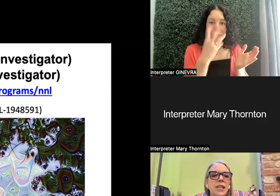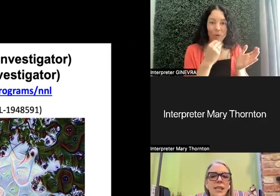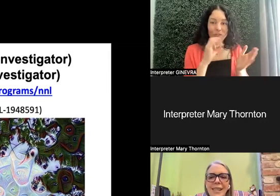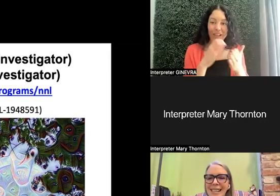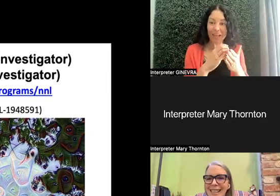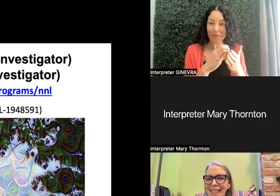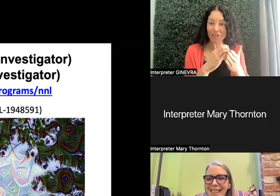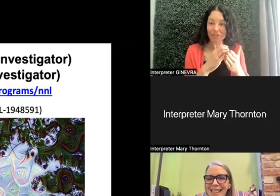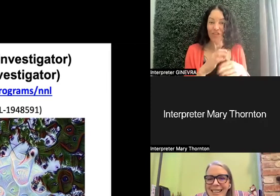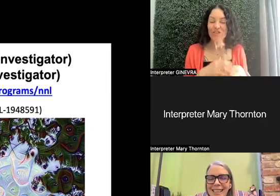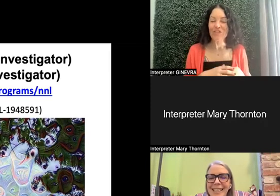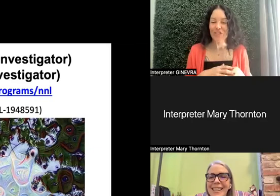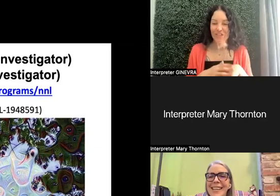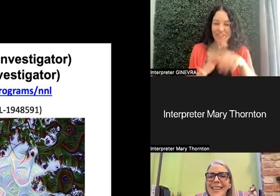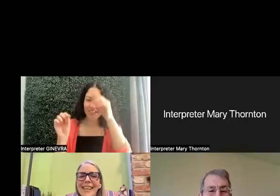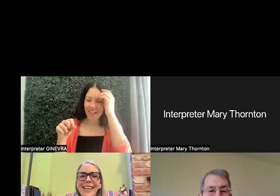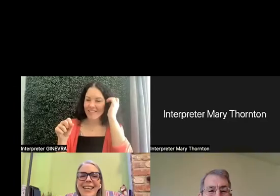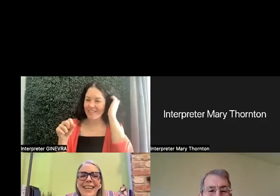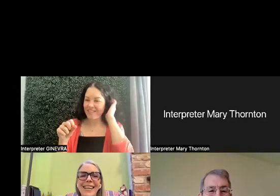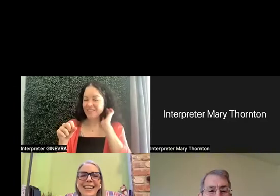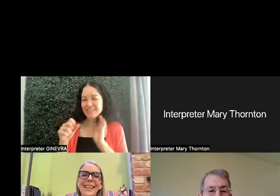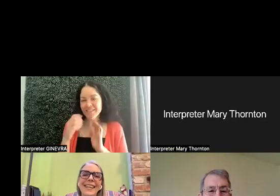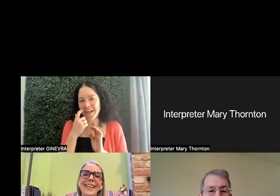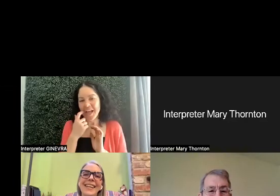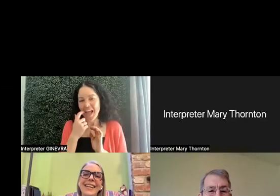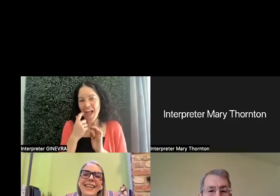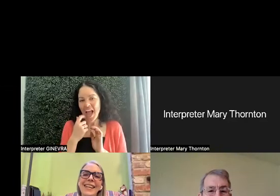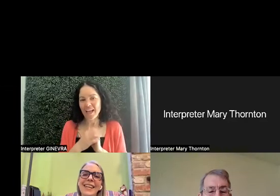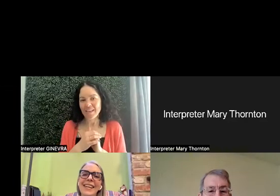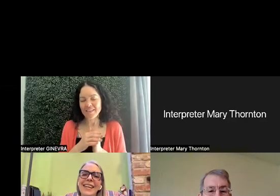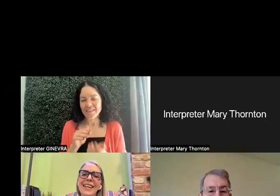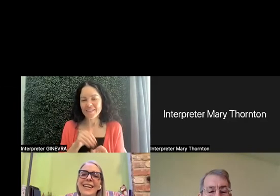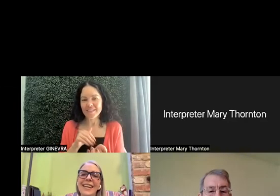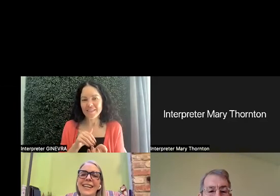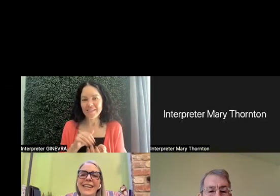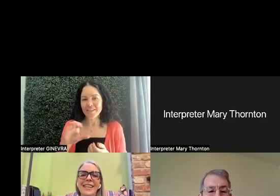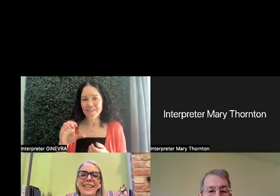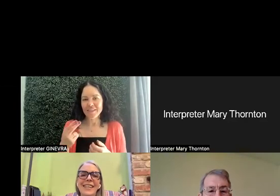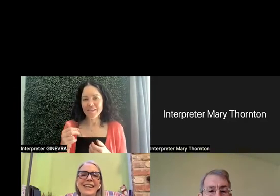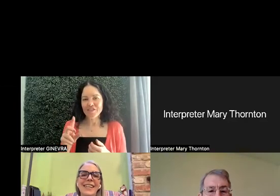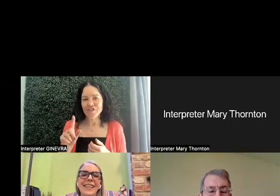Yeah, yeah, absolutely, absolutely, Dr. Chudler has many more like it.